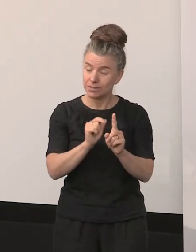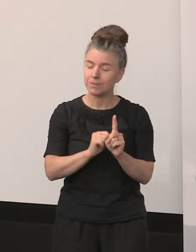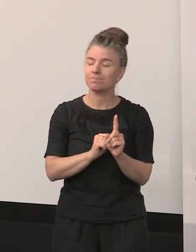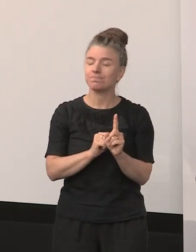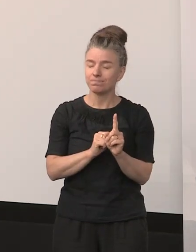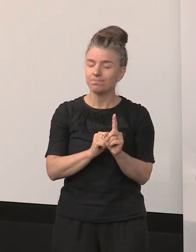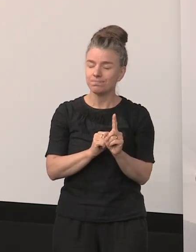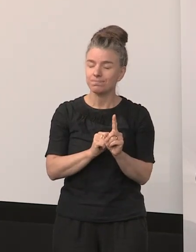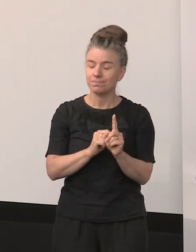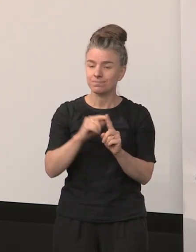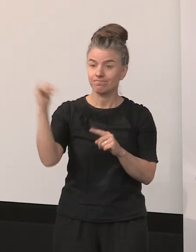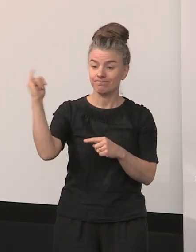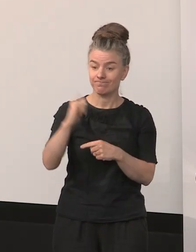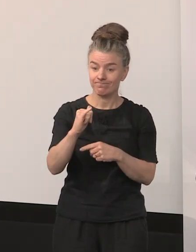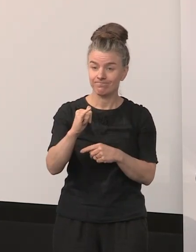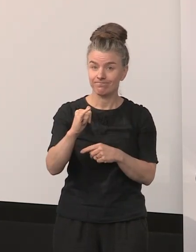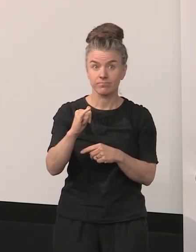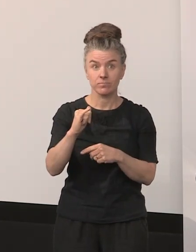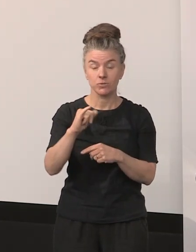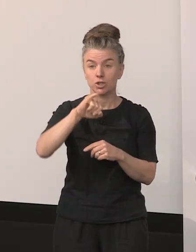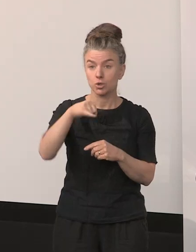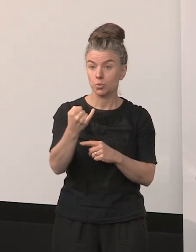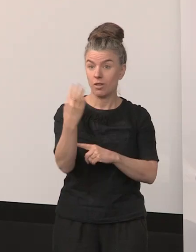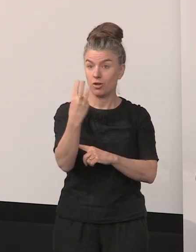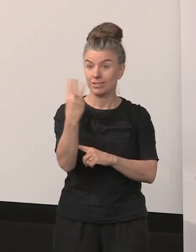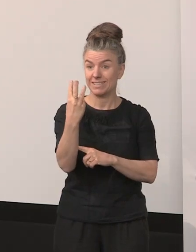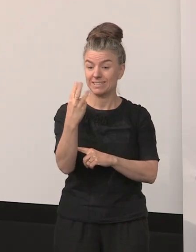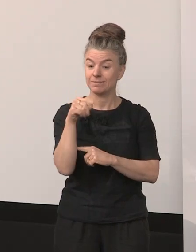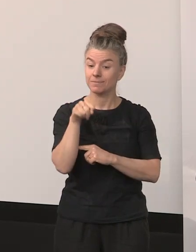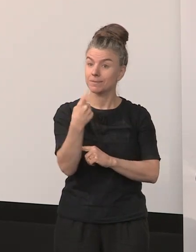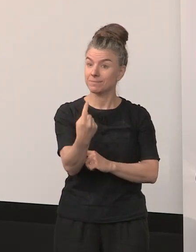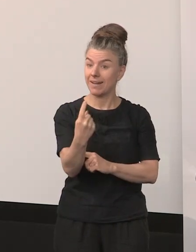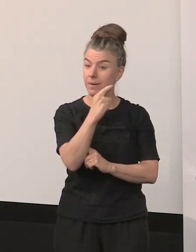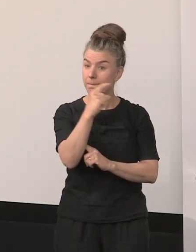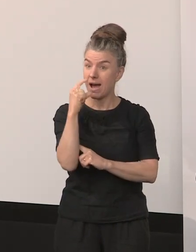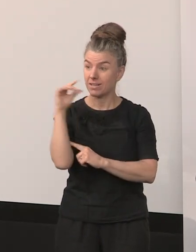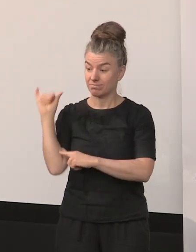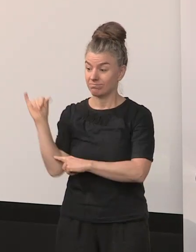number around the globe. So,